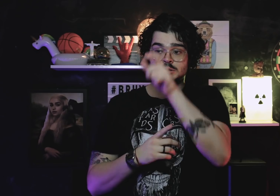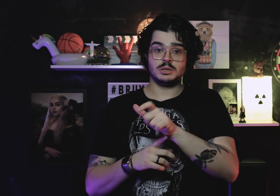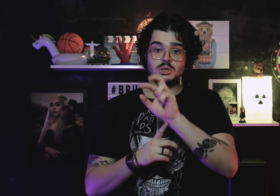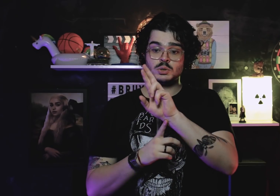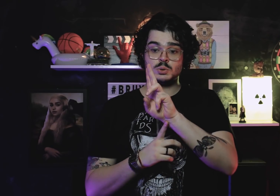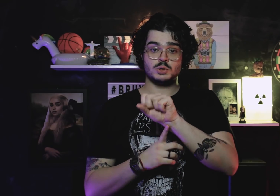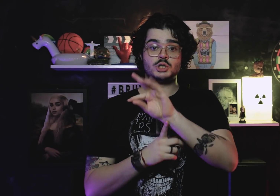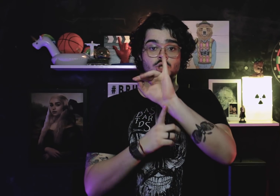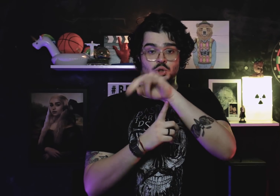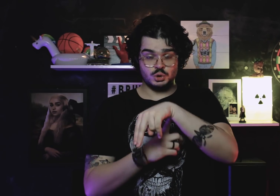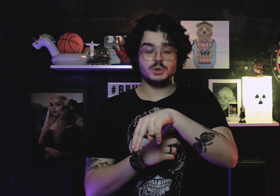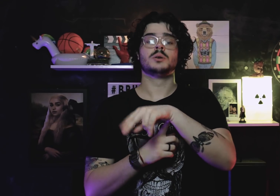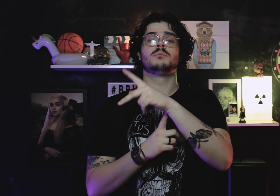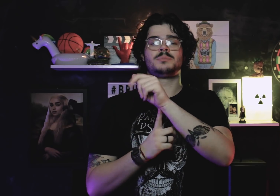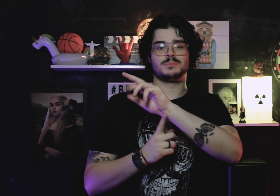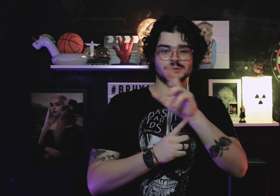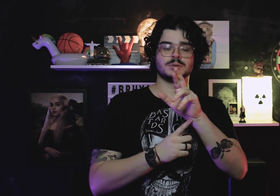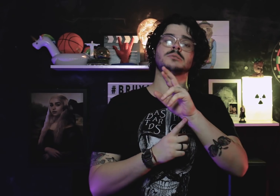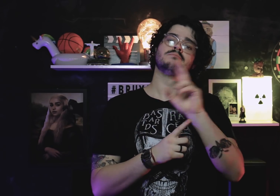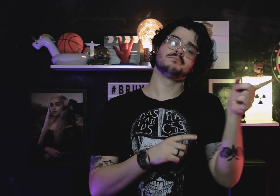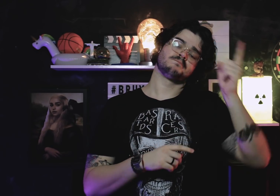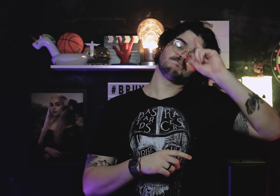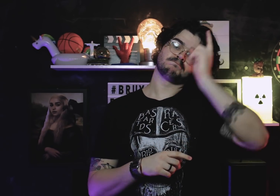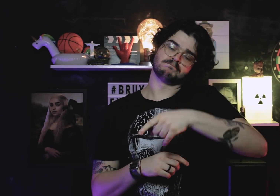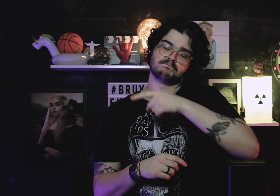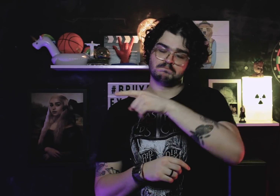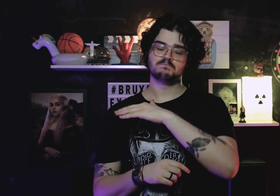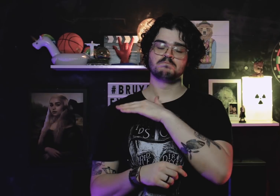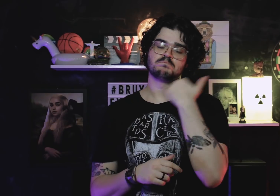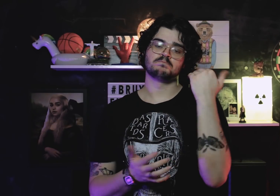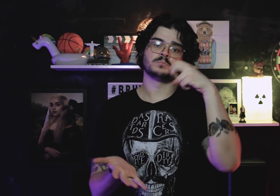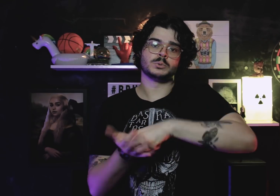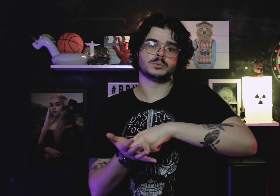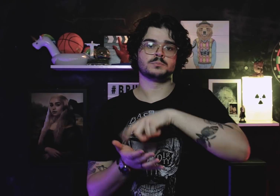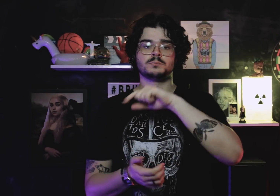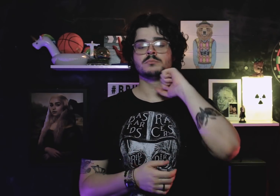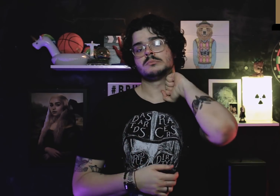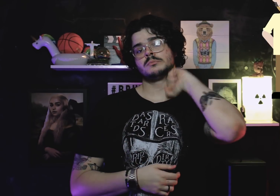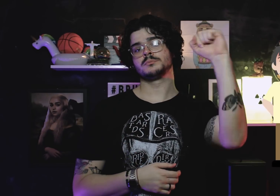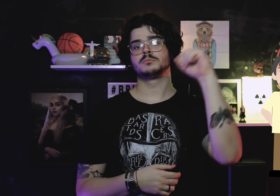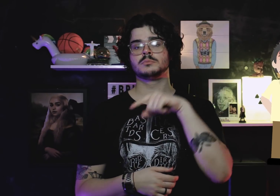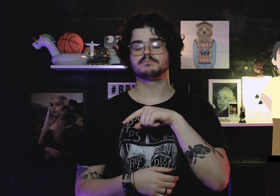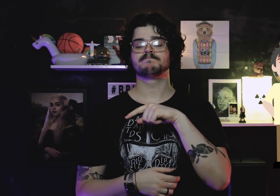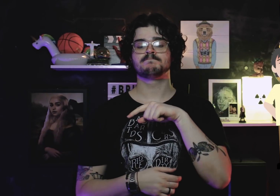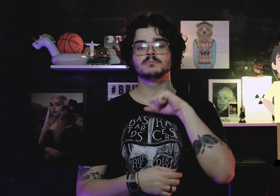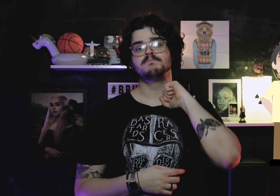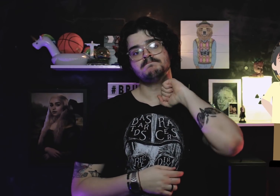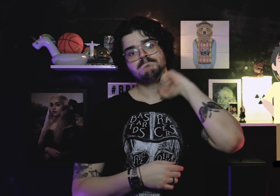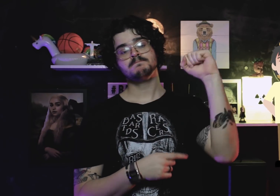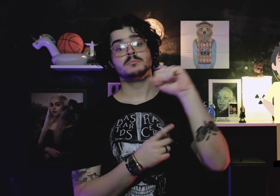Finally, Rustin received the death penalty for hanging